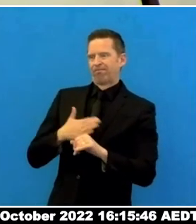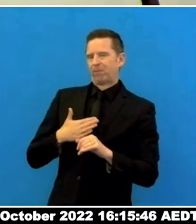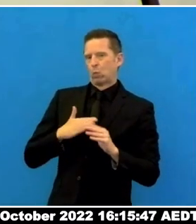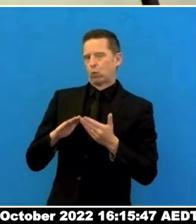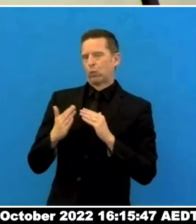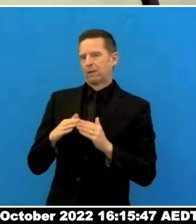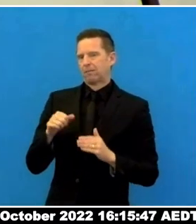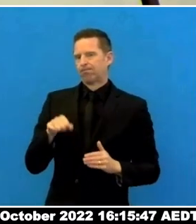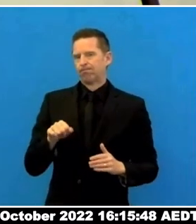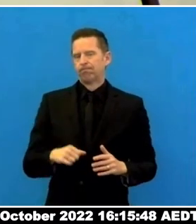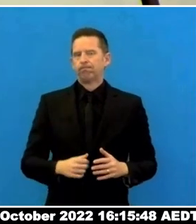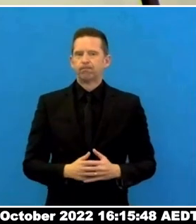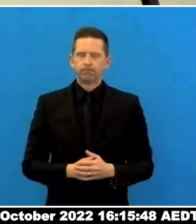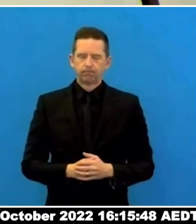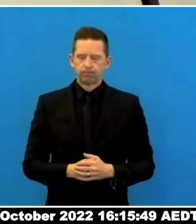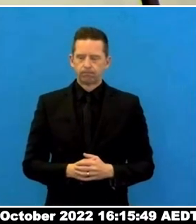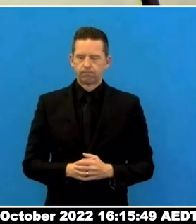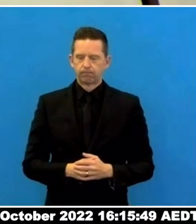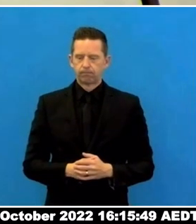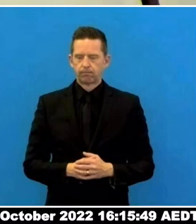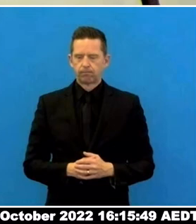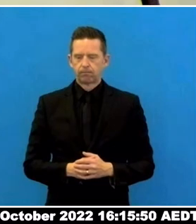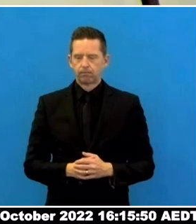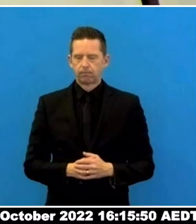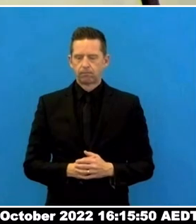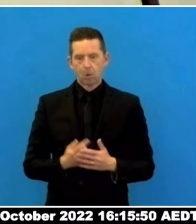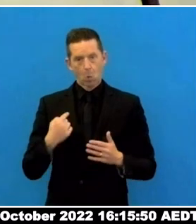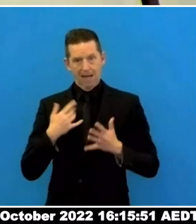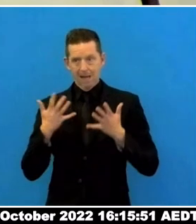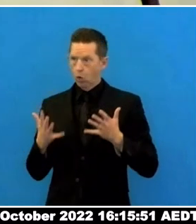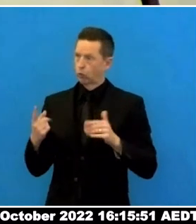It has not been something we talk about it.